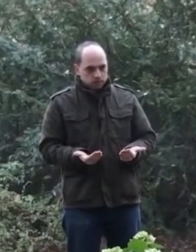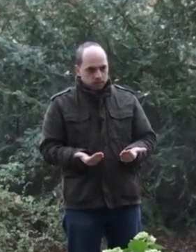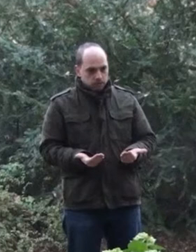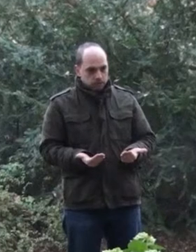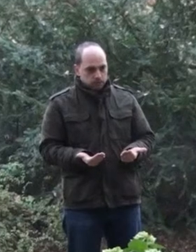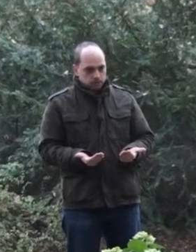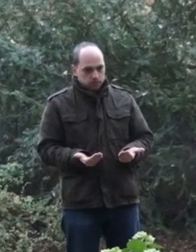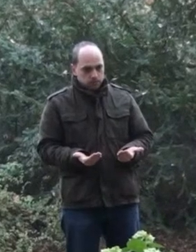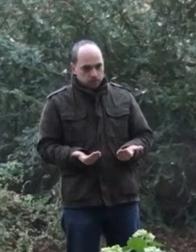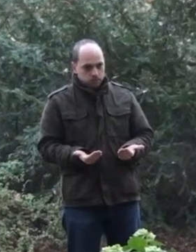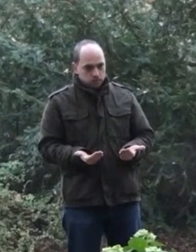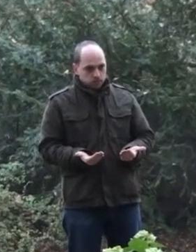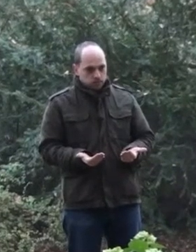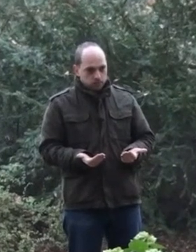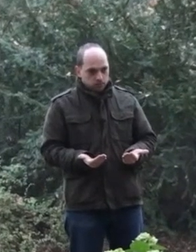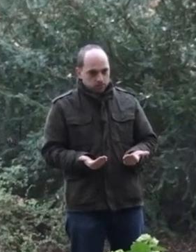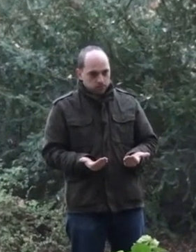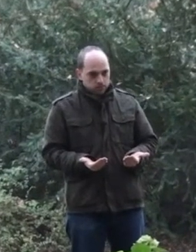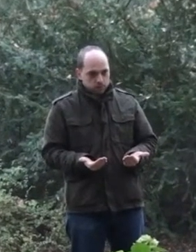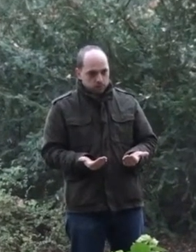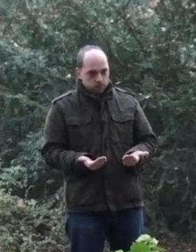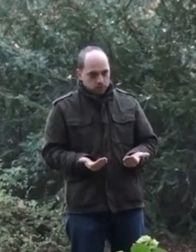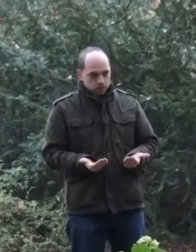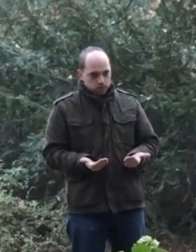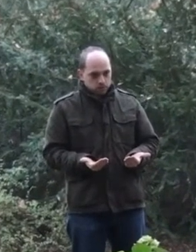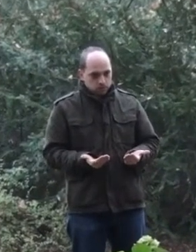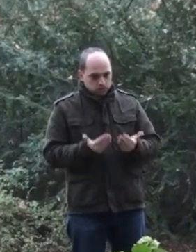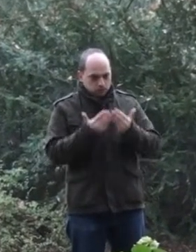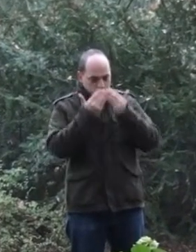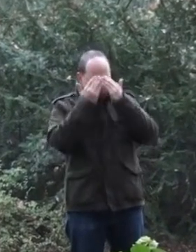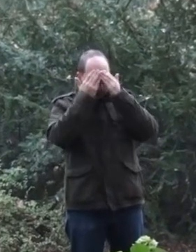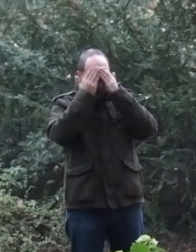(ALI PRAY)